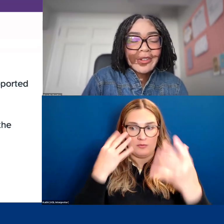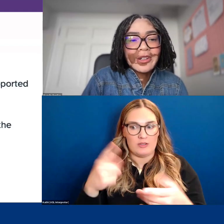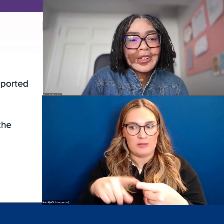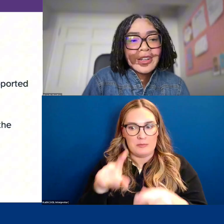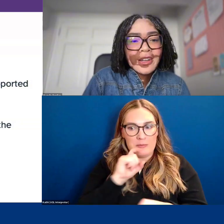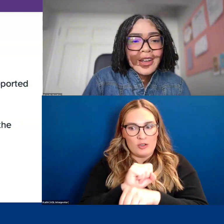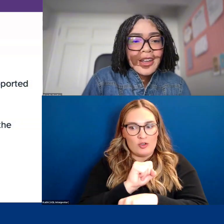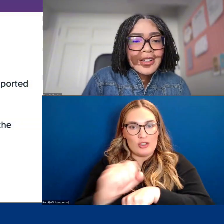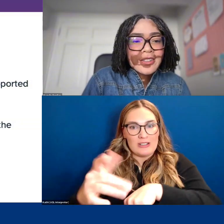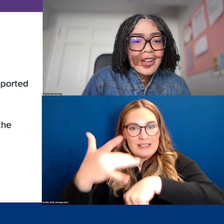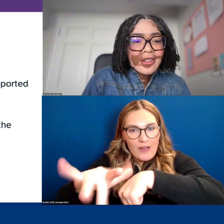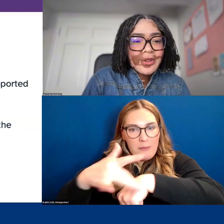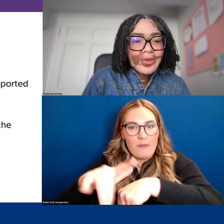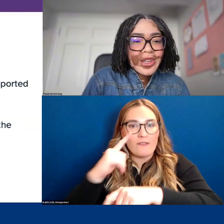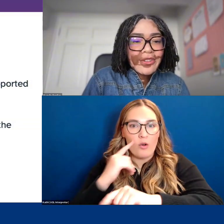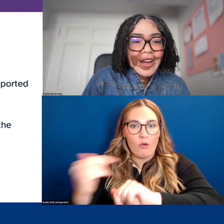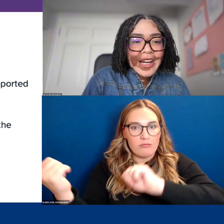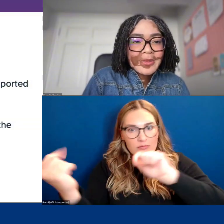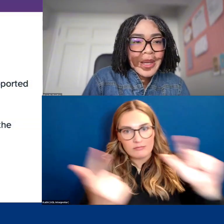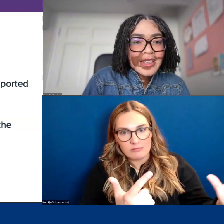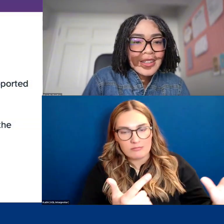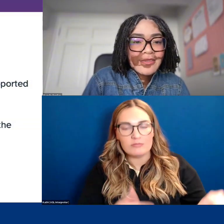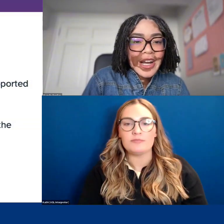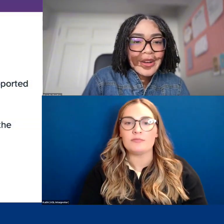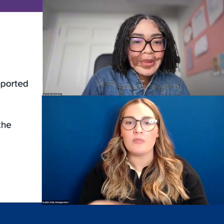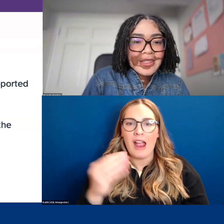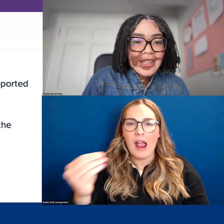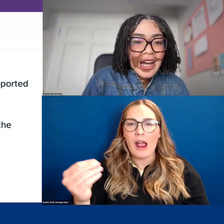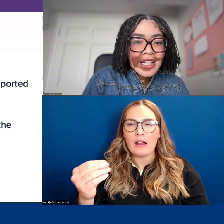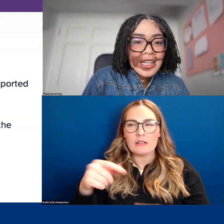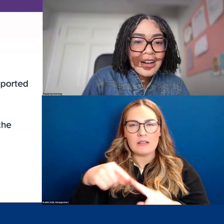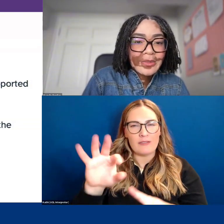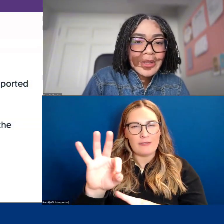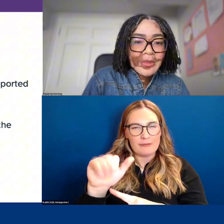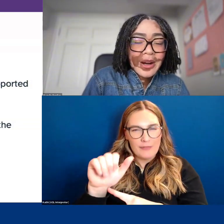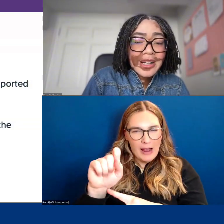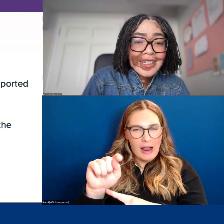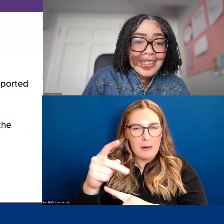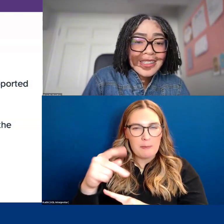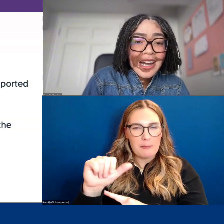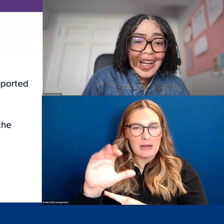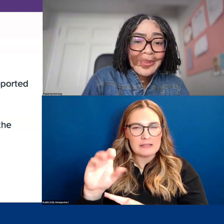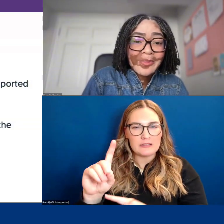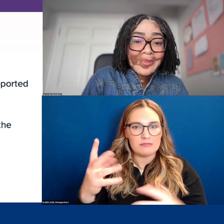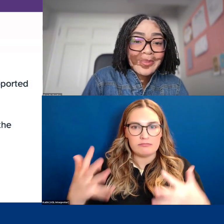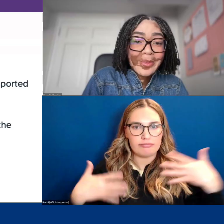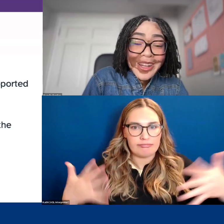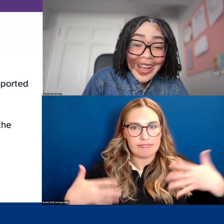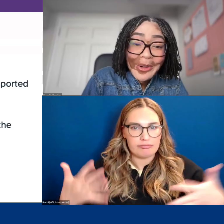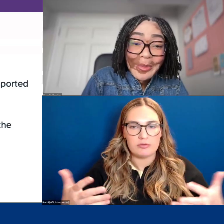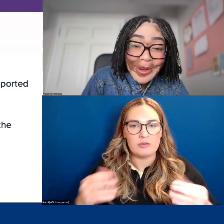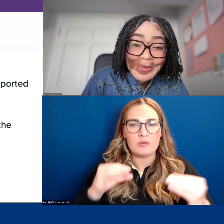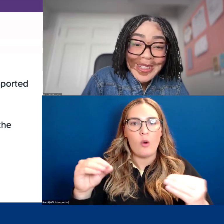everyone. There's also really fast-paced environments that allow limited processing time. Prenatal appointments